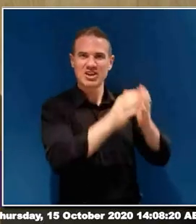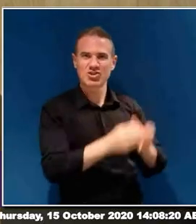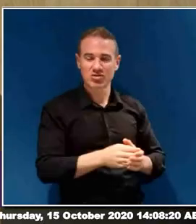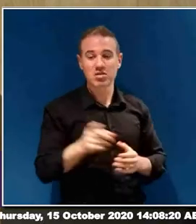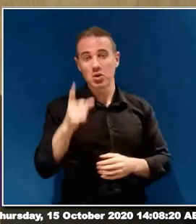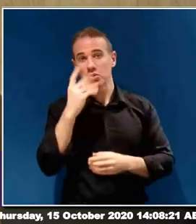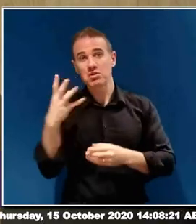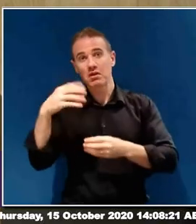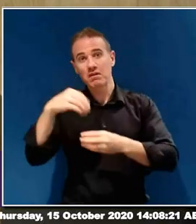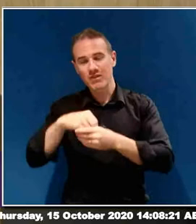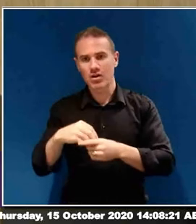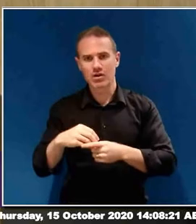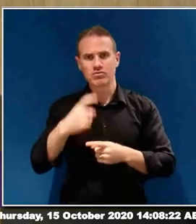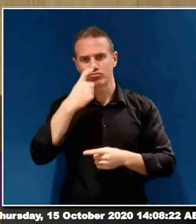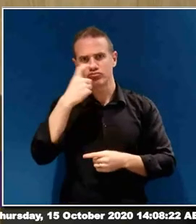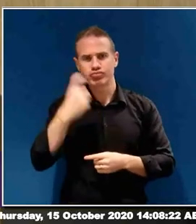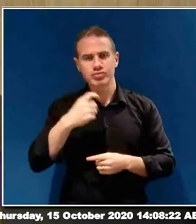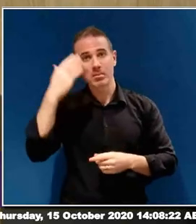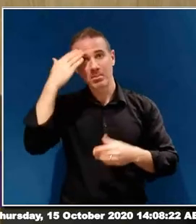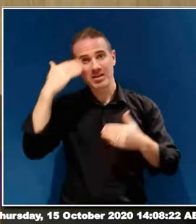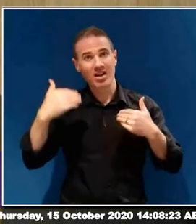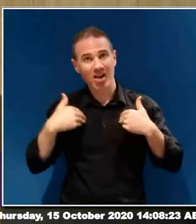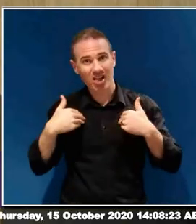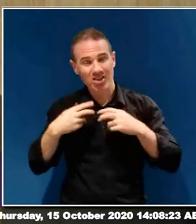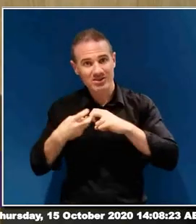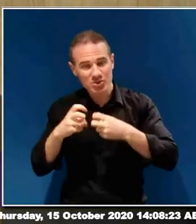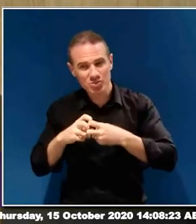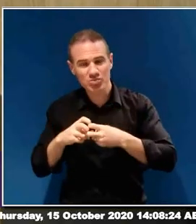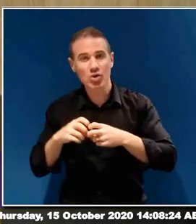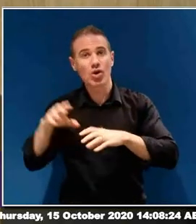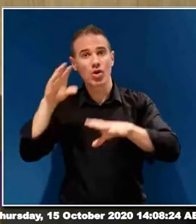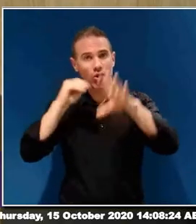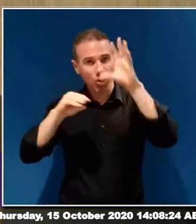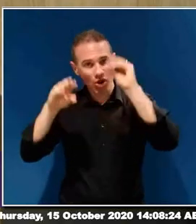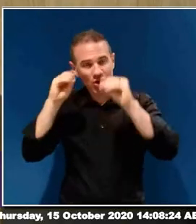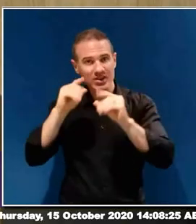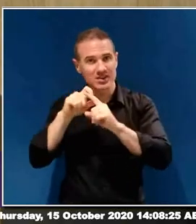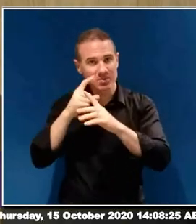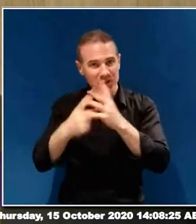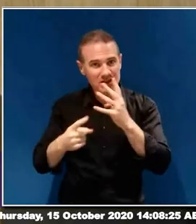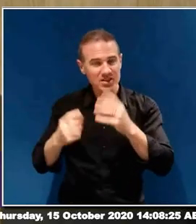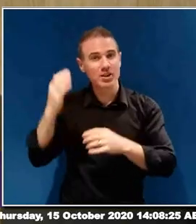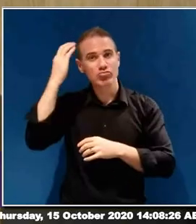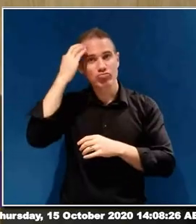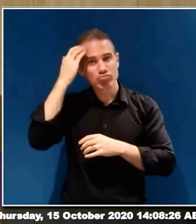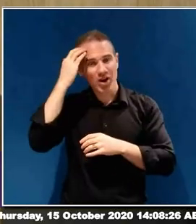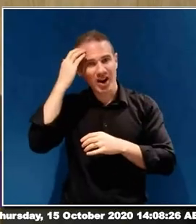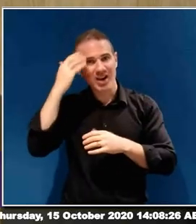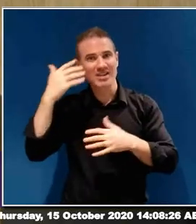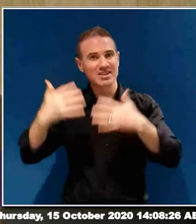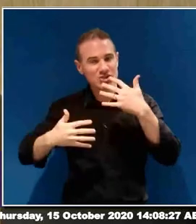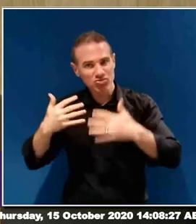brain injuries and social emotional disorders? Yes. Is that correct? Thank you.